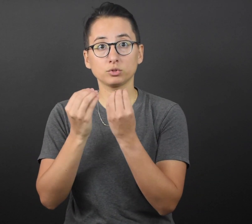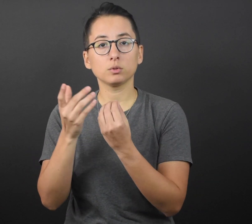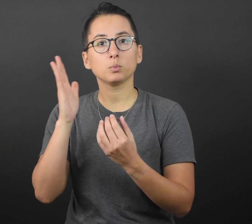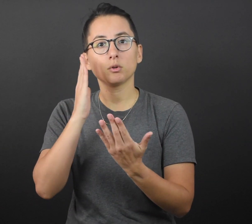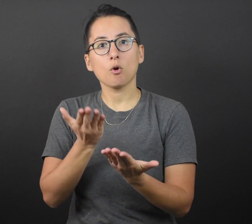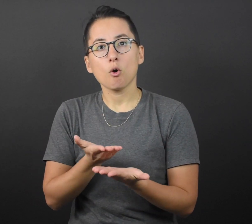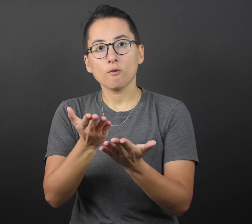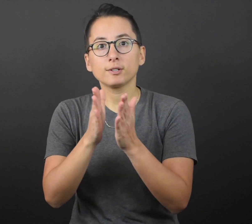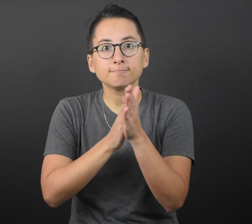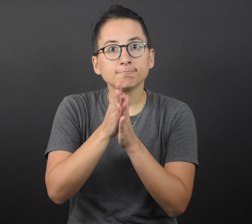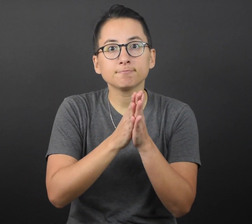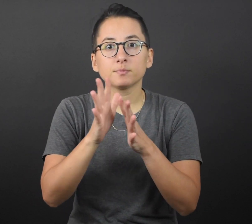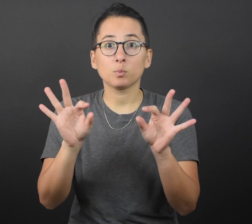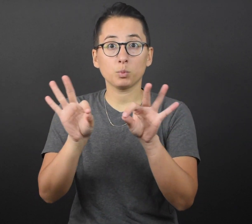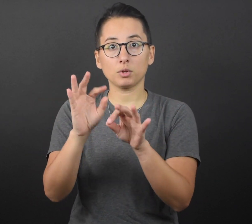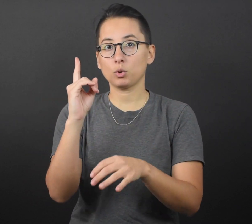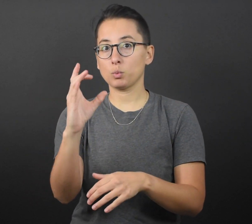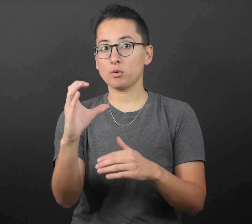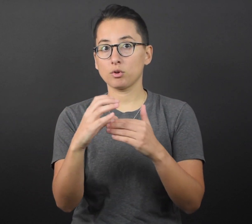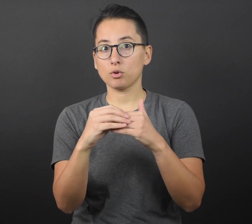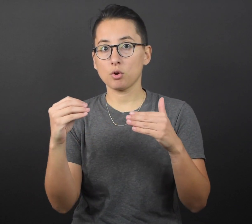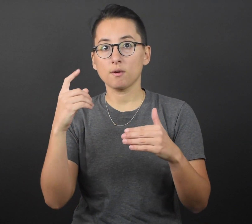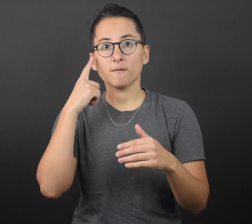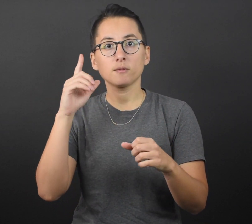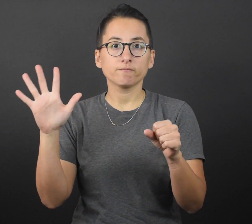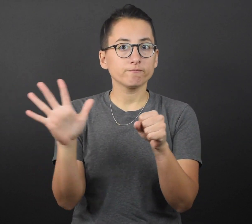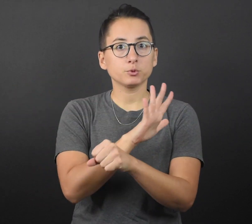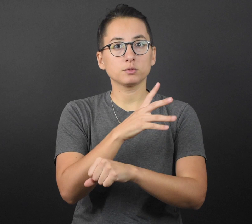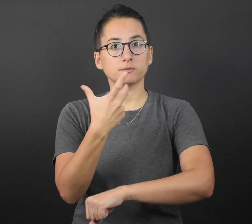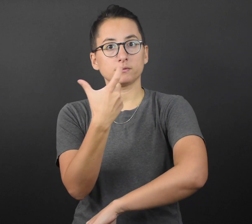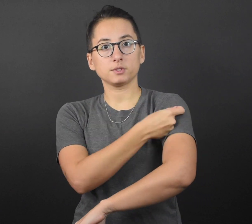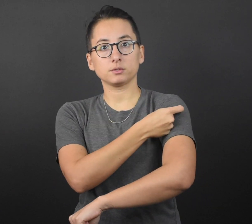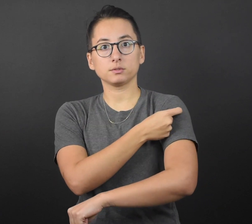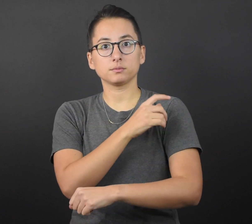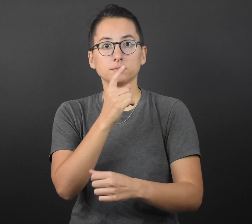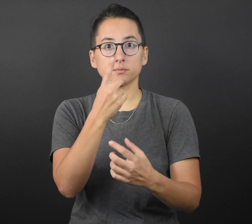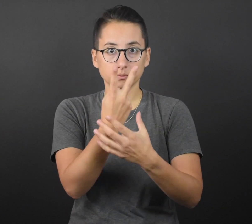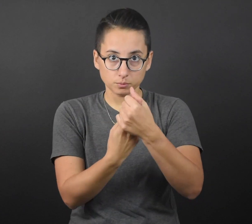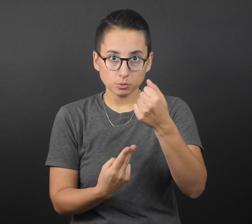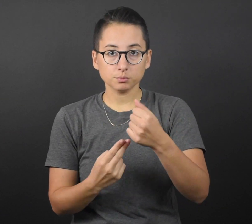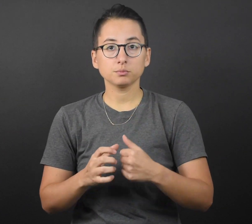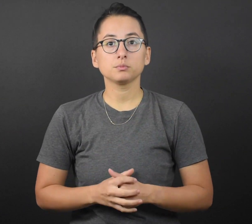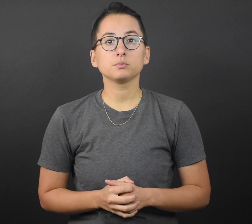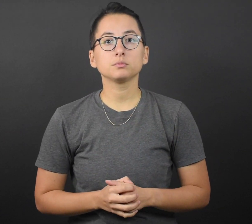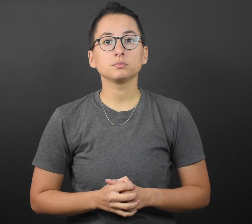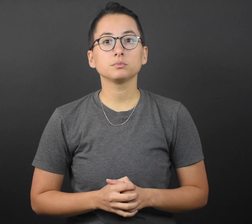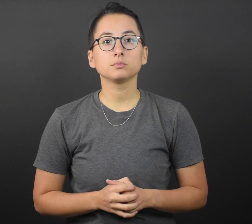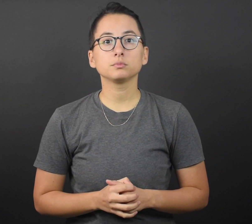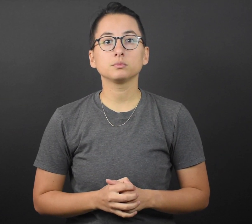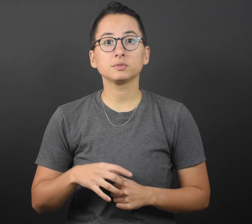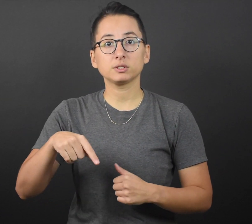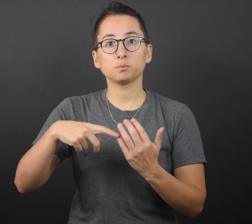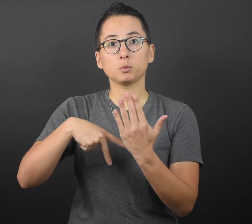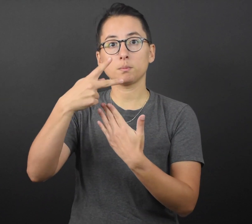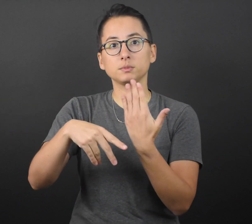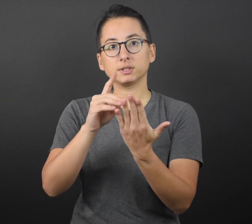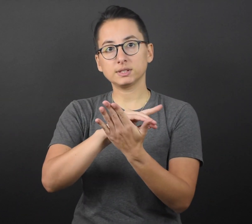organizations will offer incentives worth $100 for a completed vaccine series. This program is